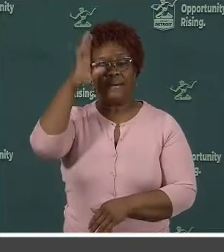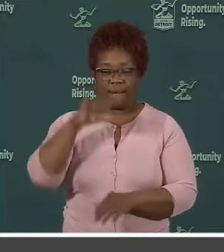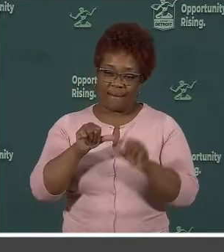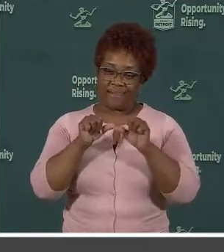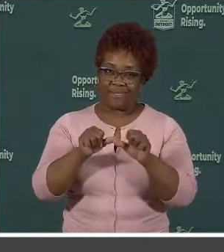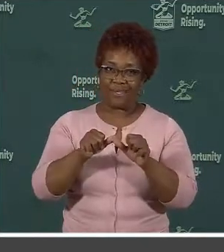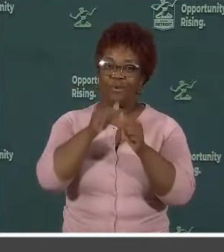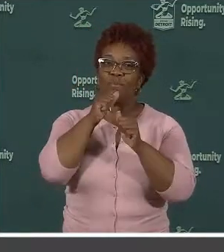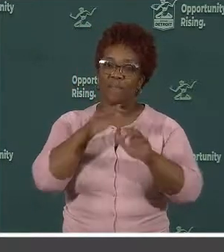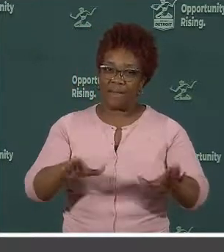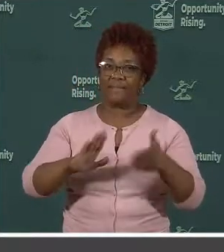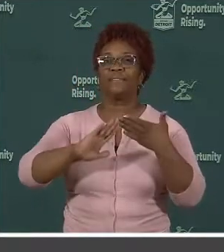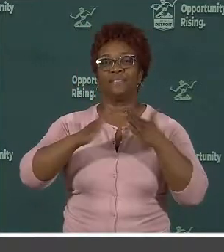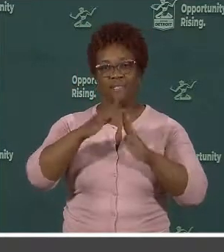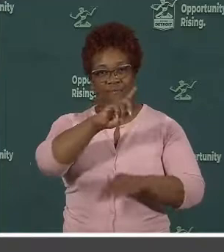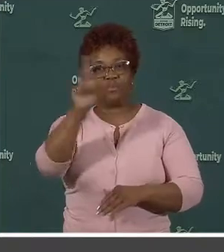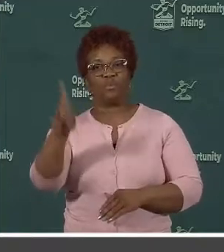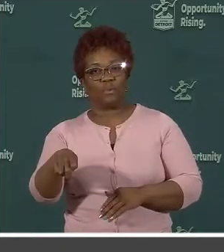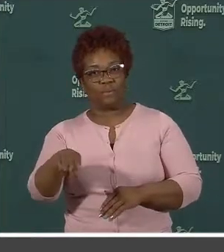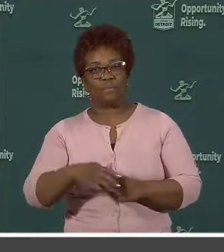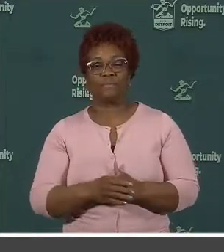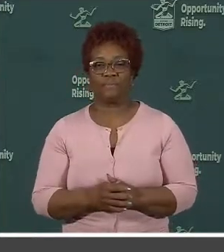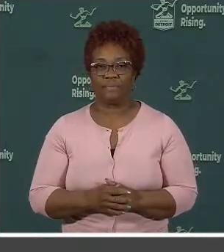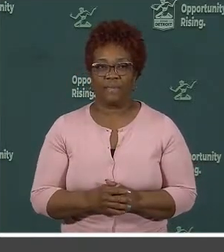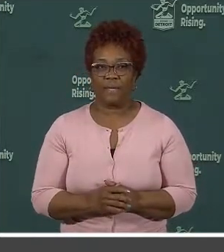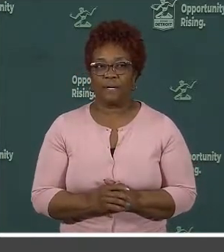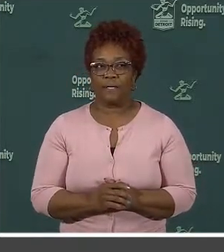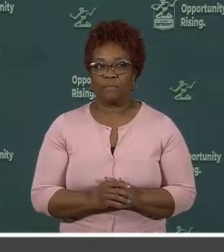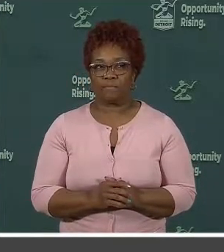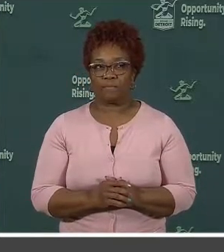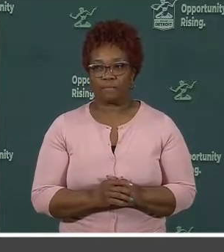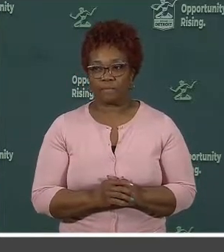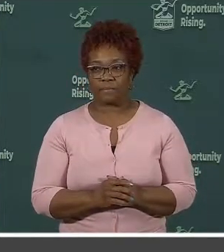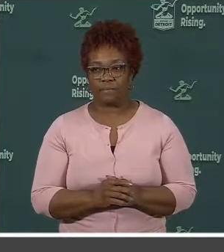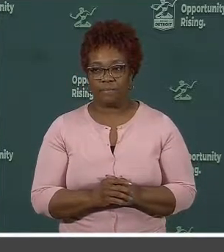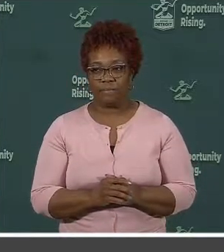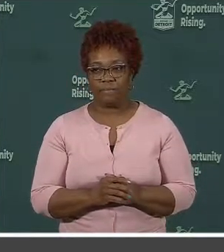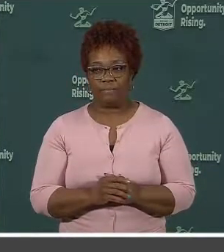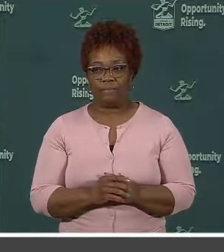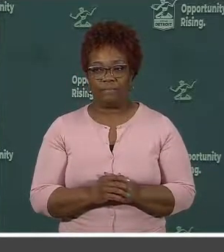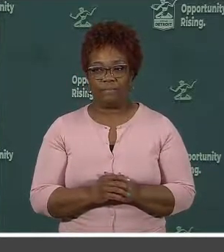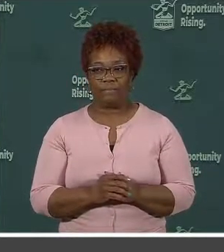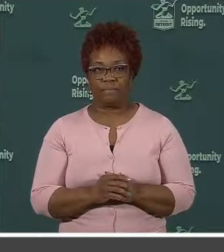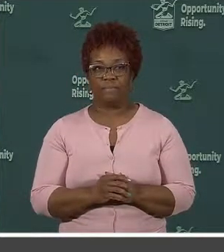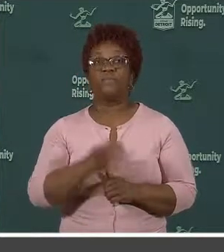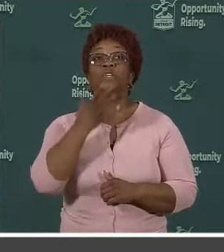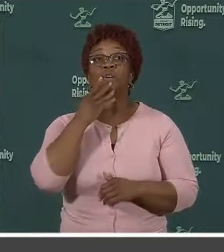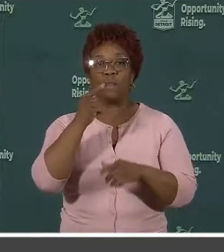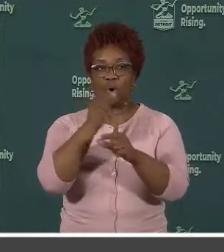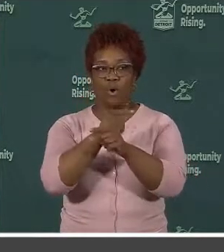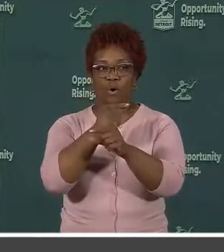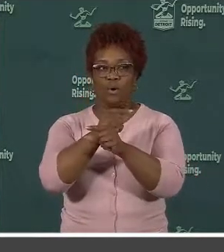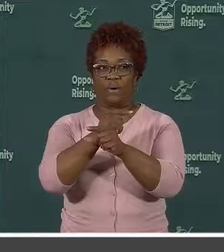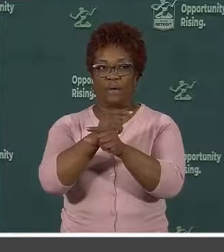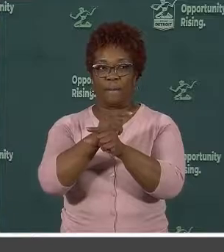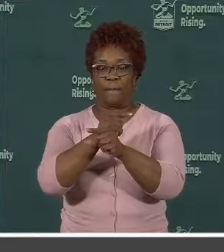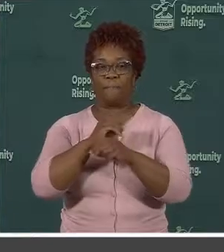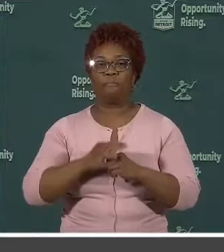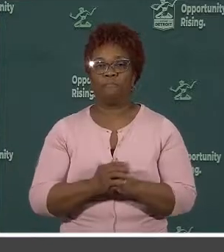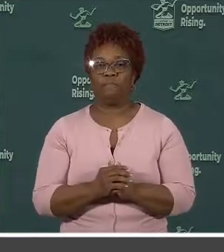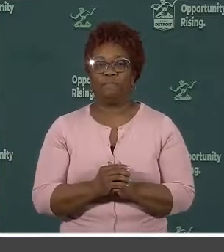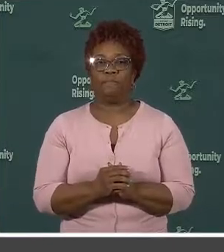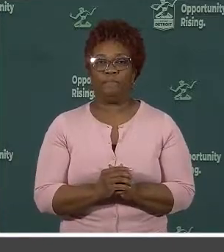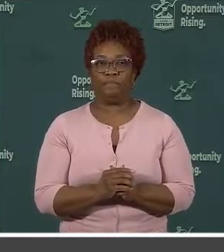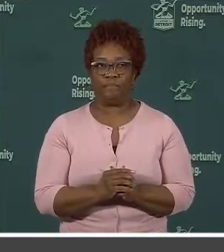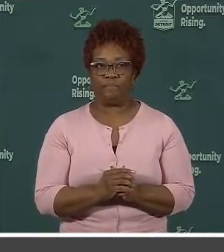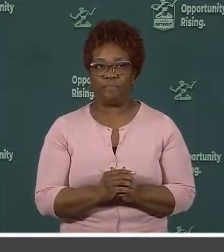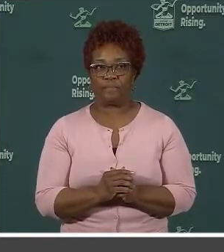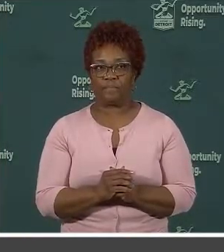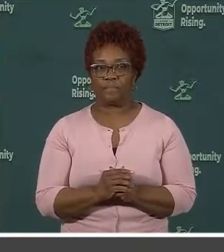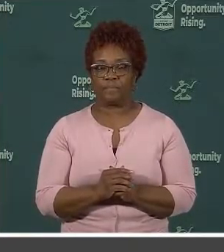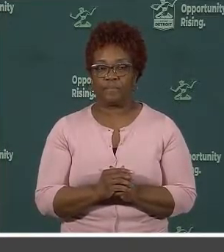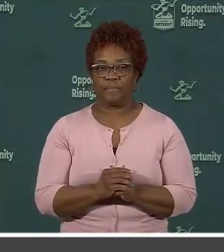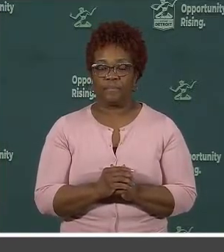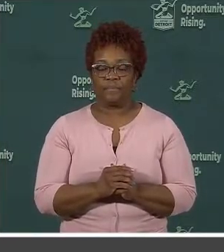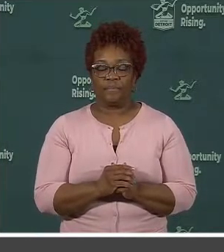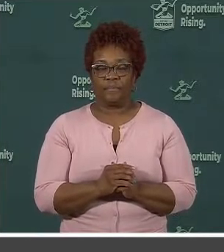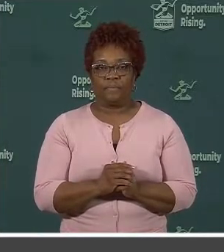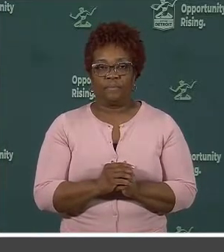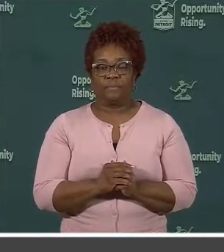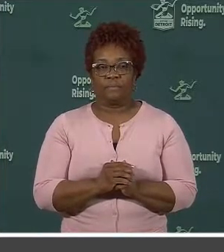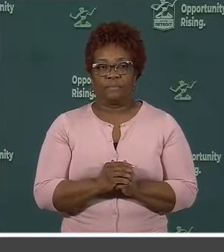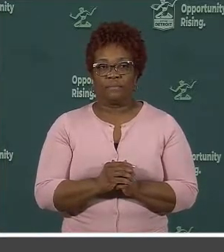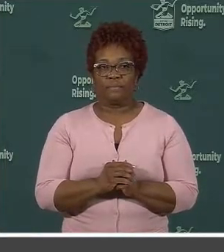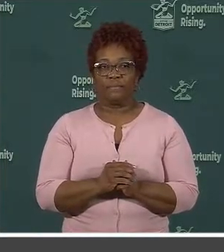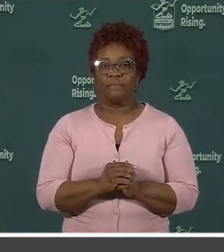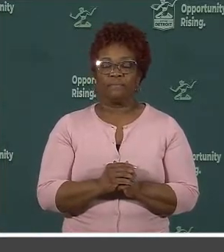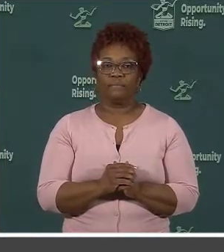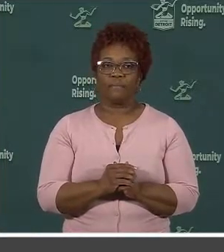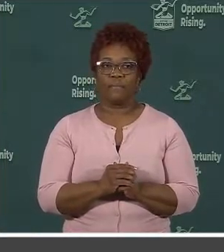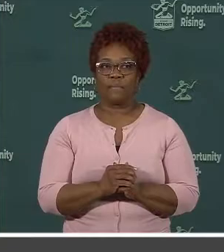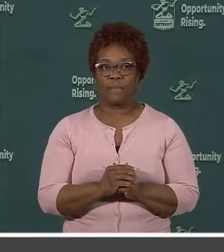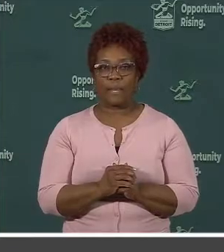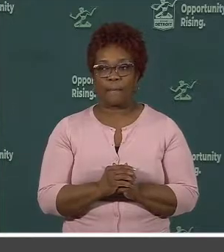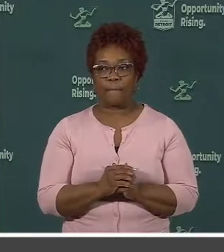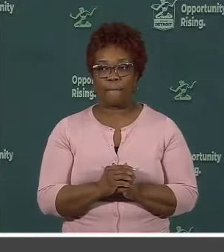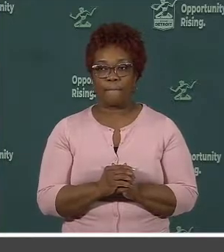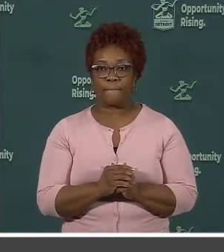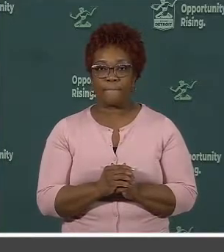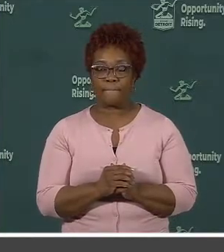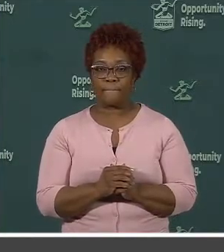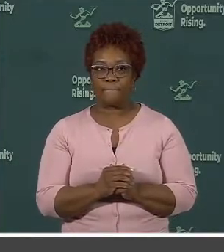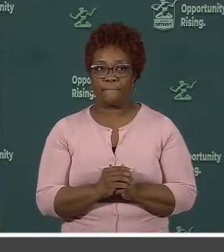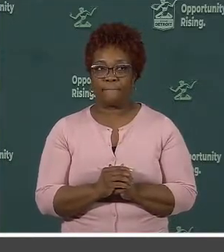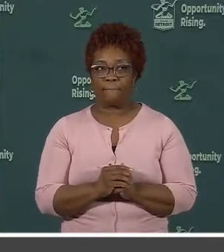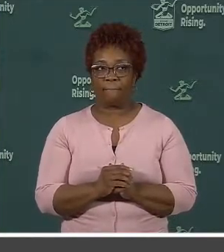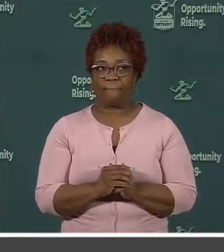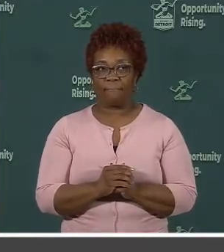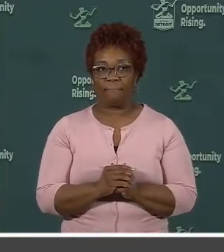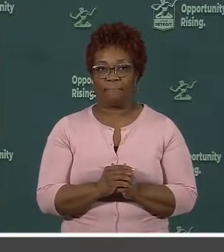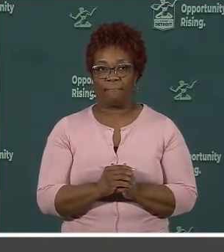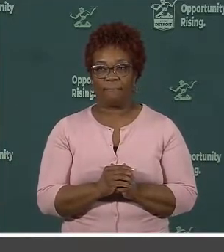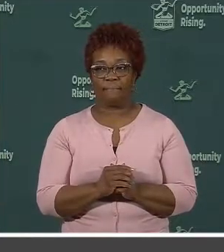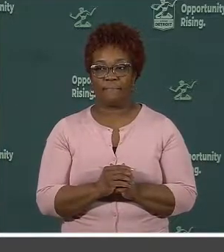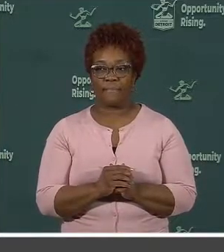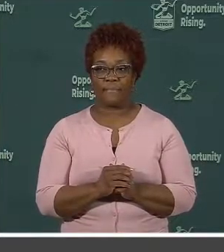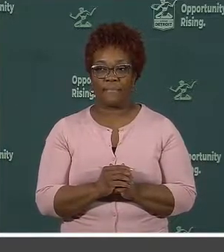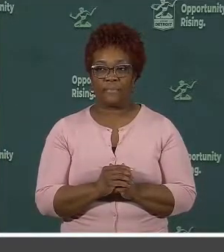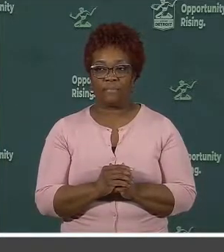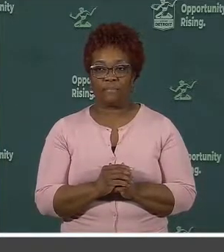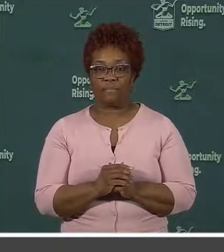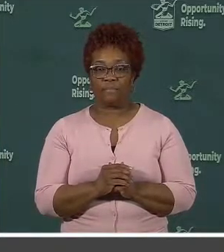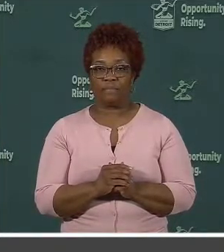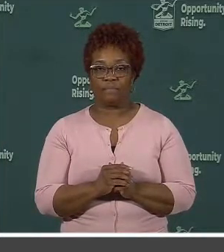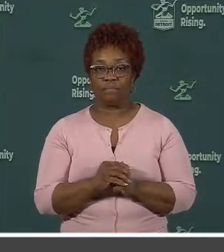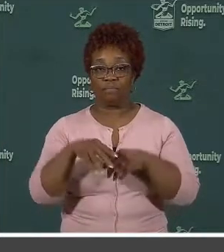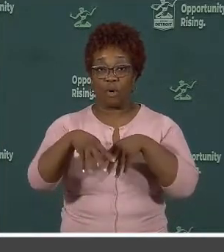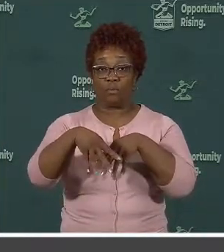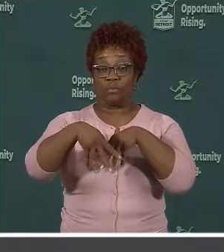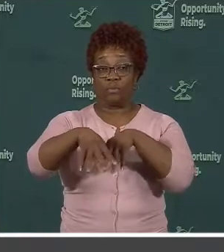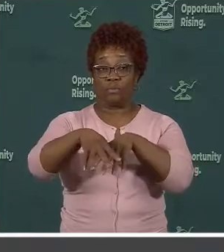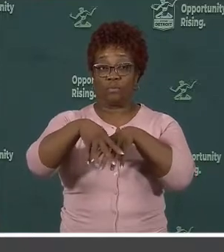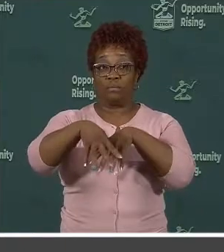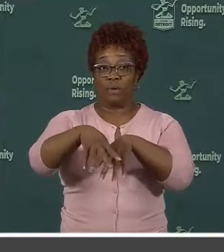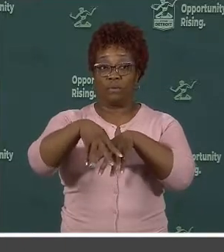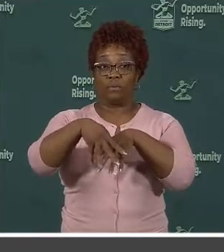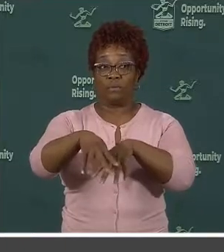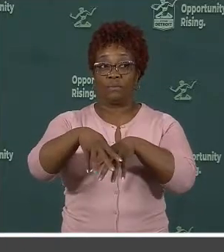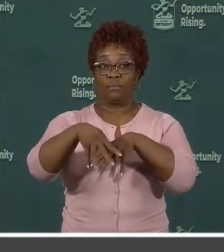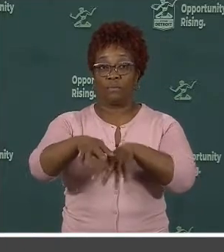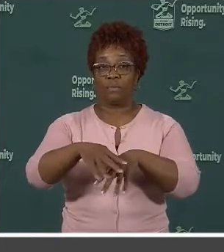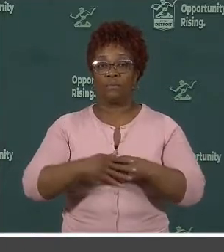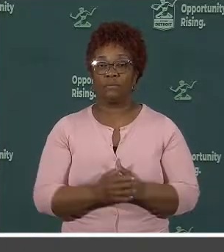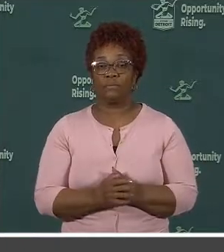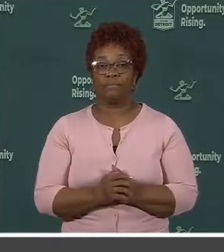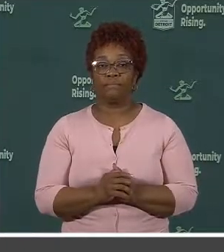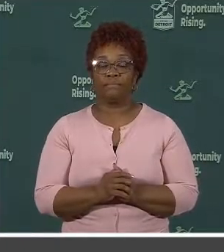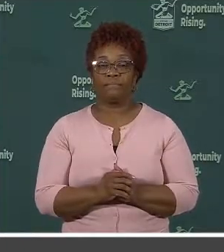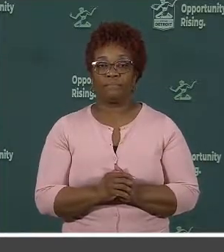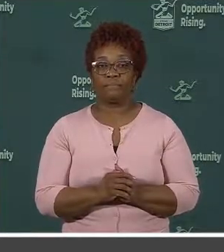DETROIT >> O O O THAT O HEY